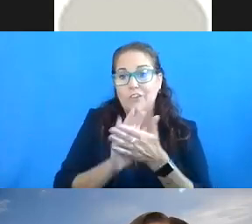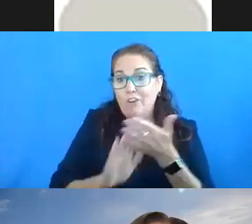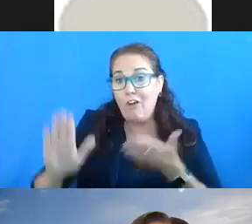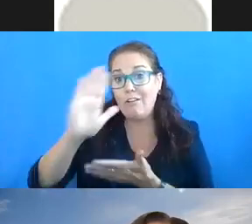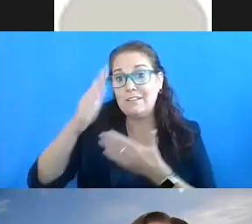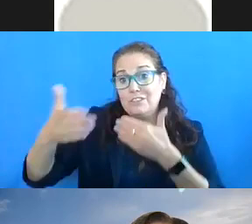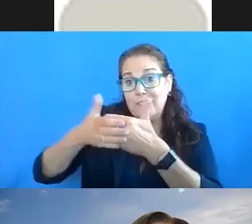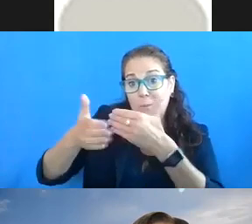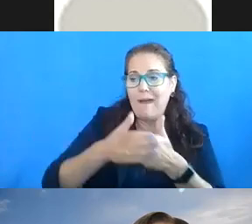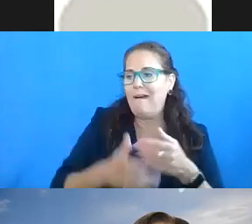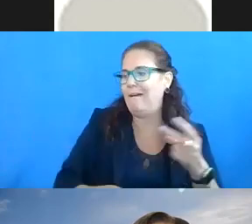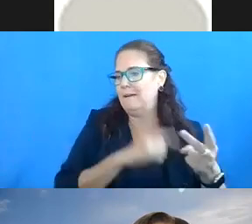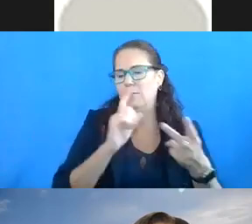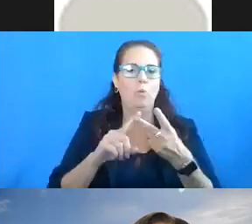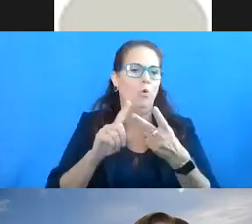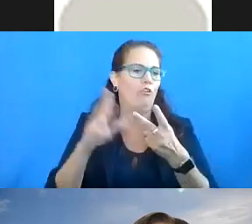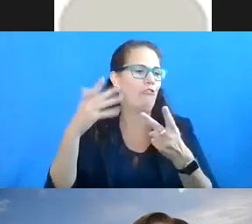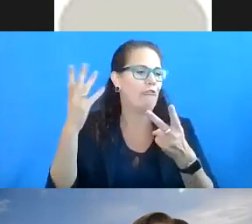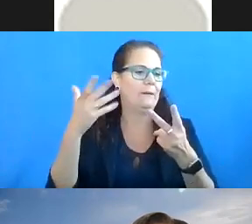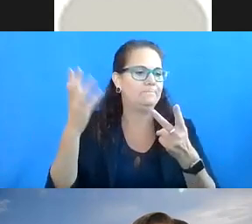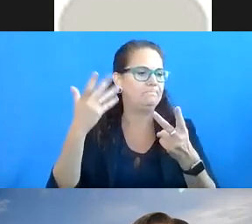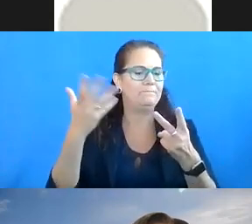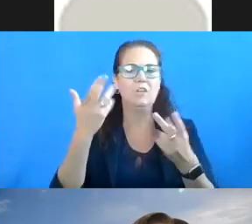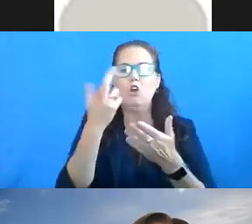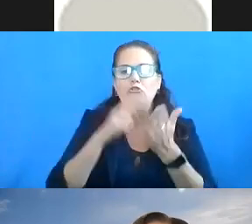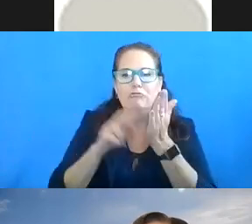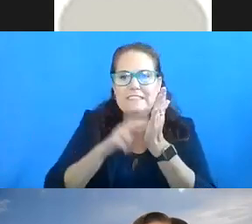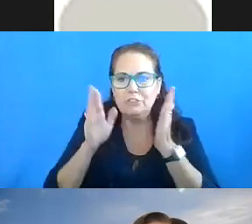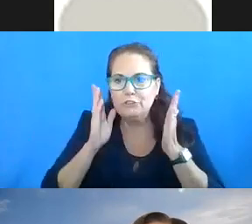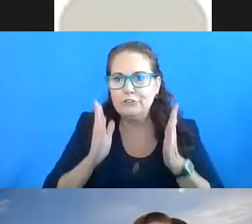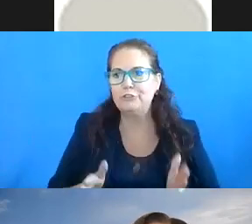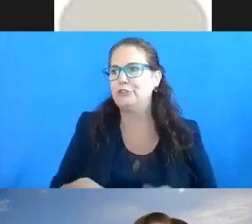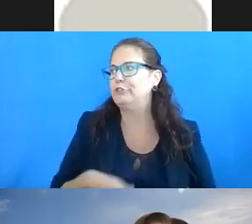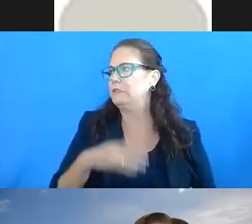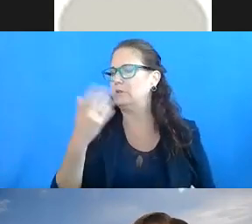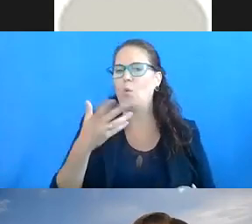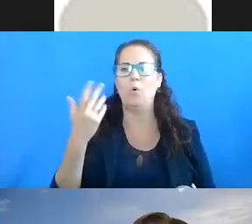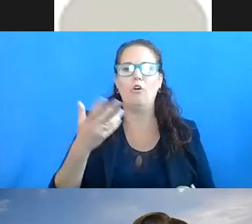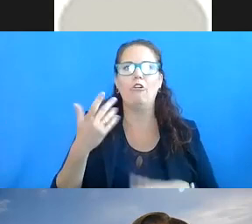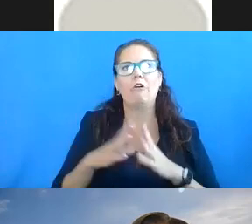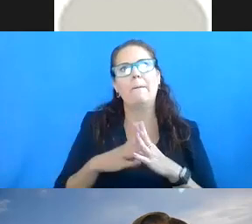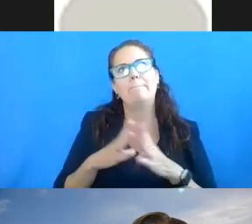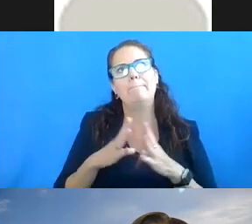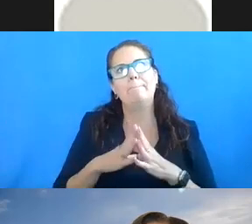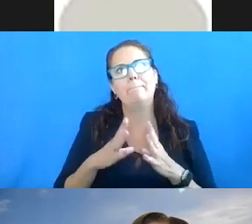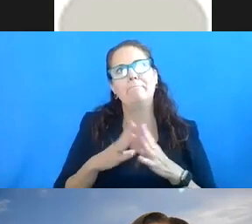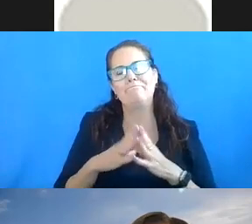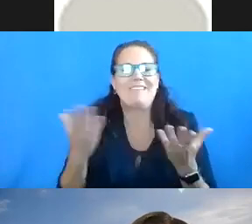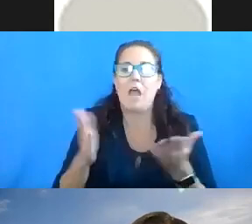it could be researchers, it could be the schools in your community.